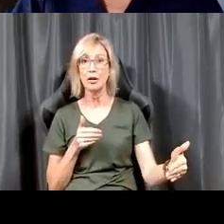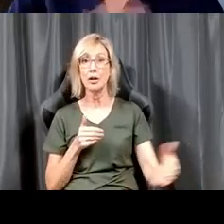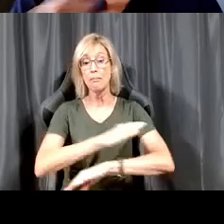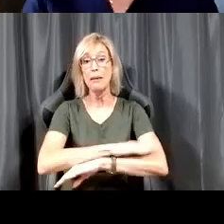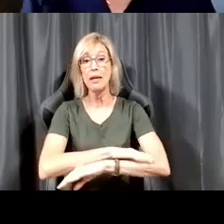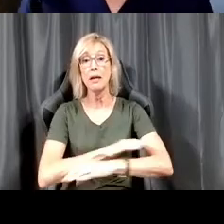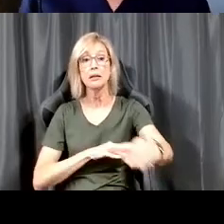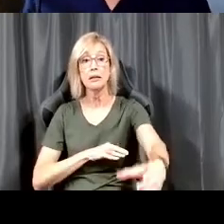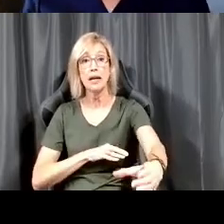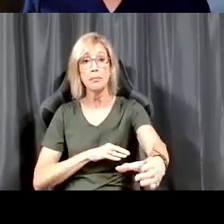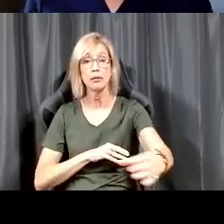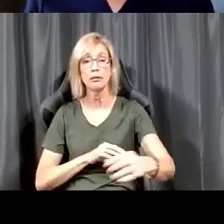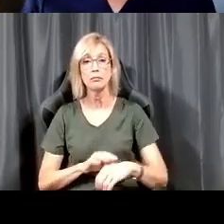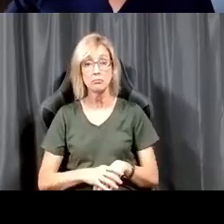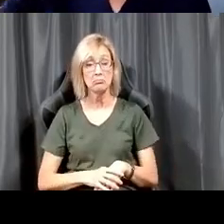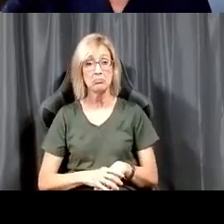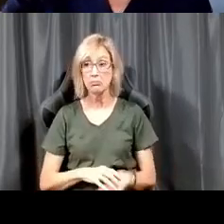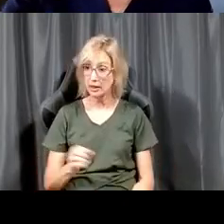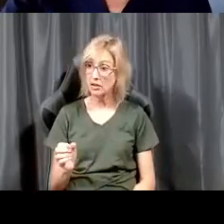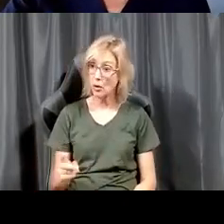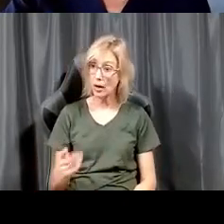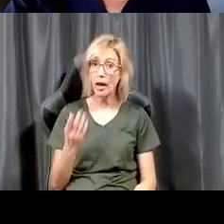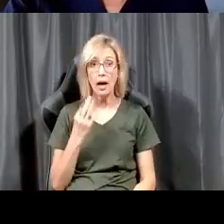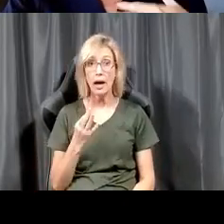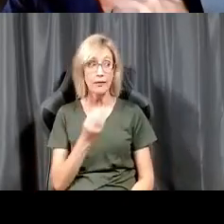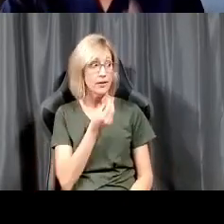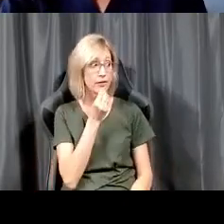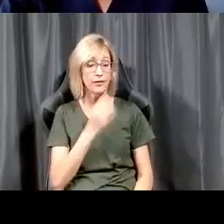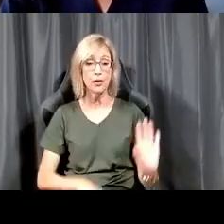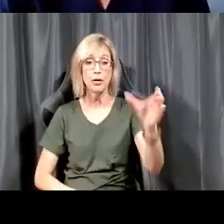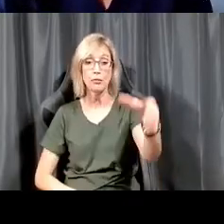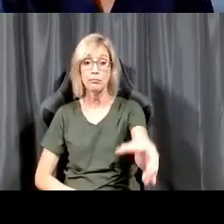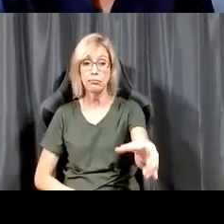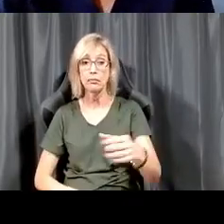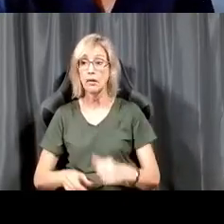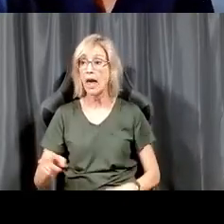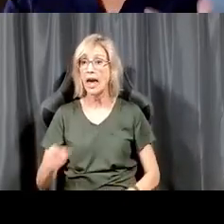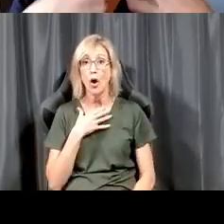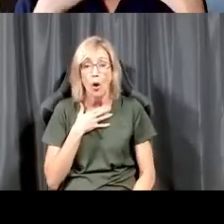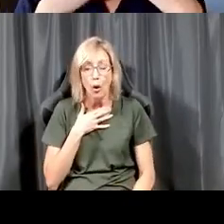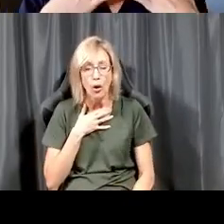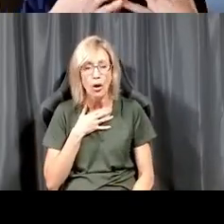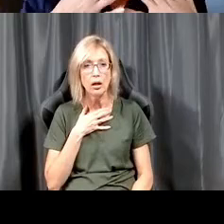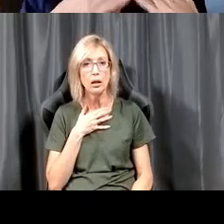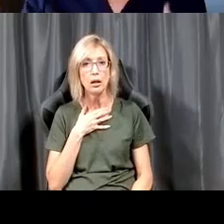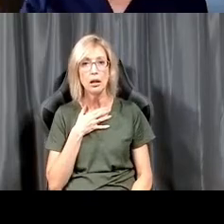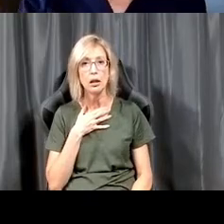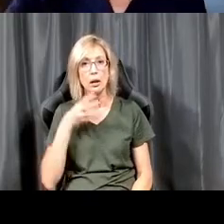And it's okay if we put that food there and the kid gags. Or starts salivating. That's okay.